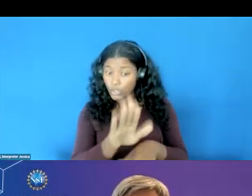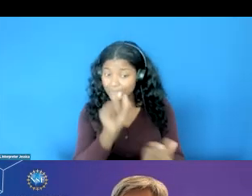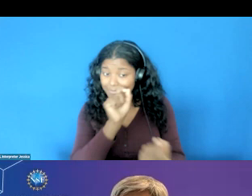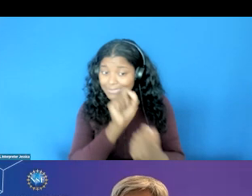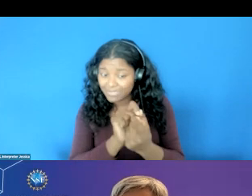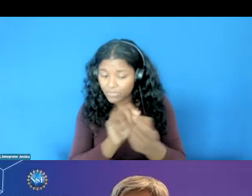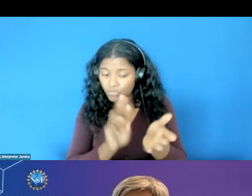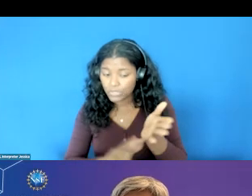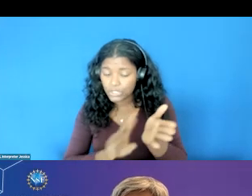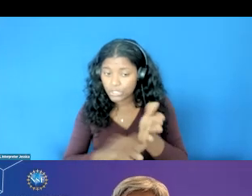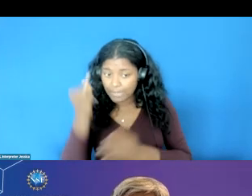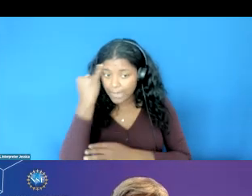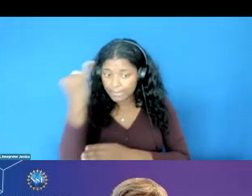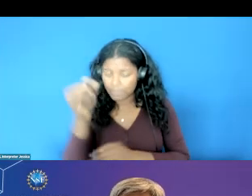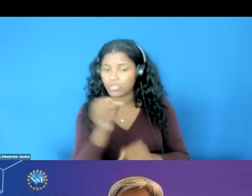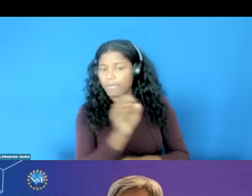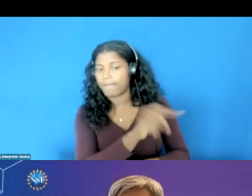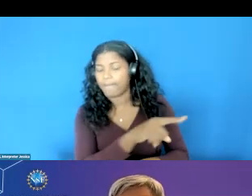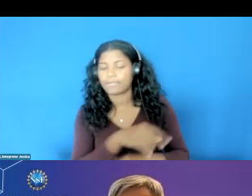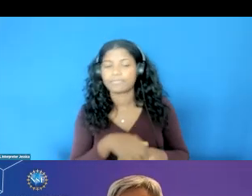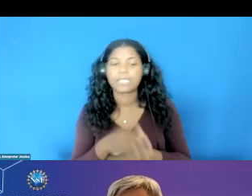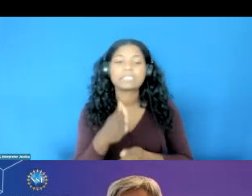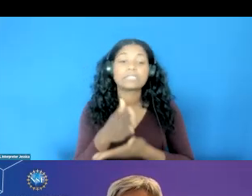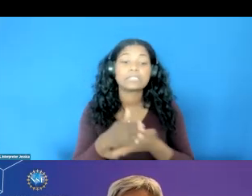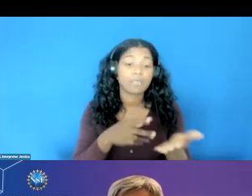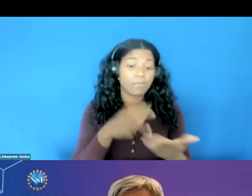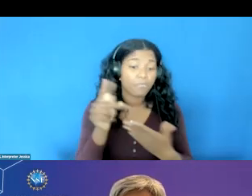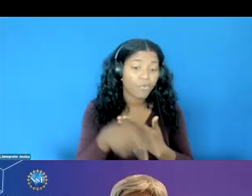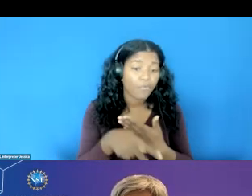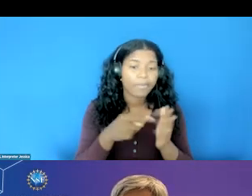Also some programs for example, engineering do support research with diagnosis